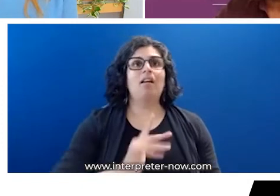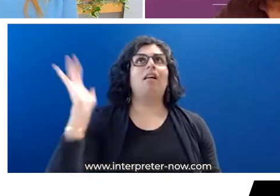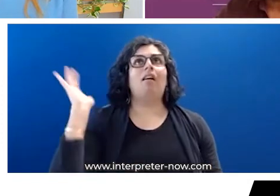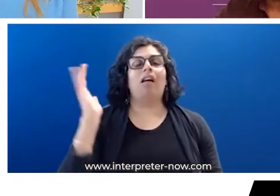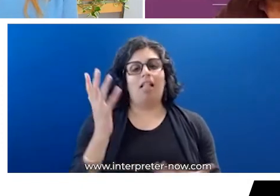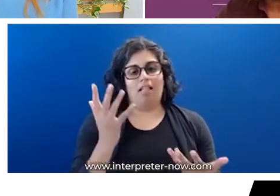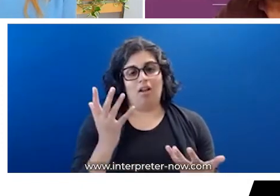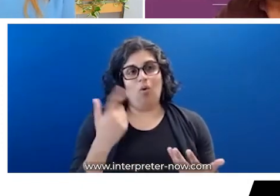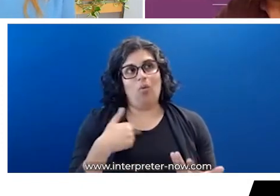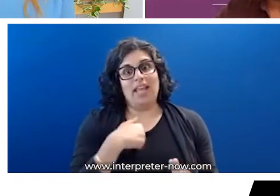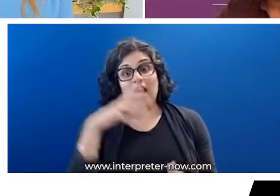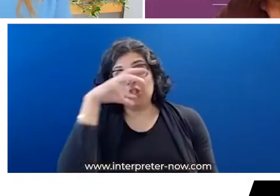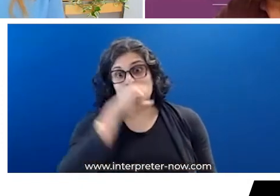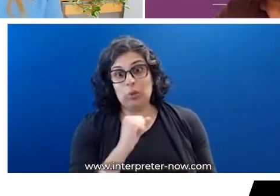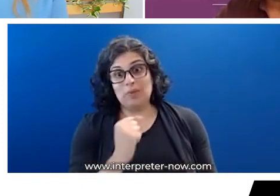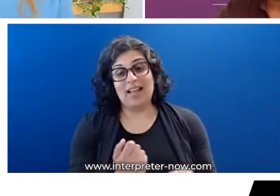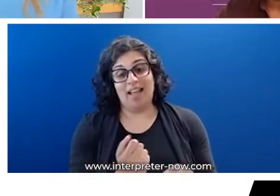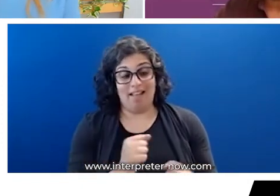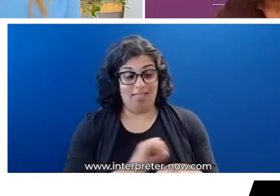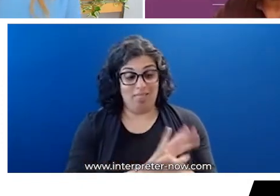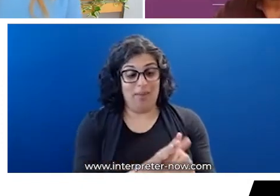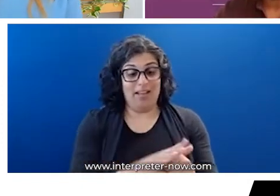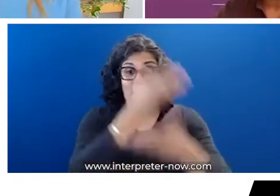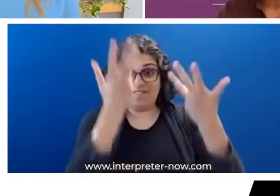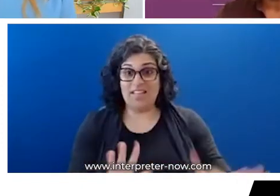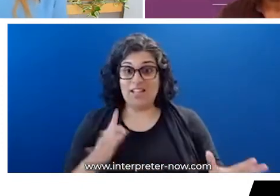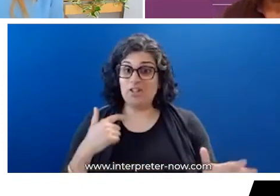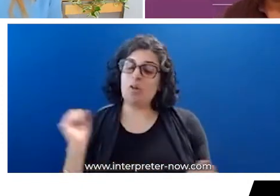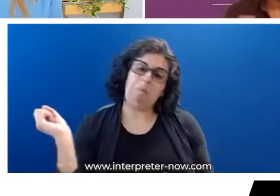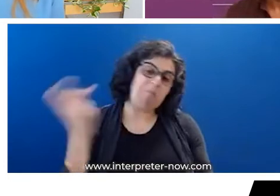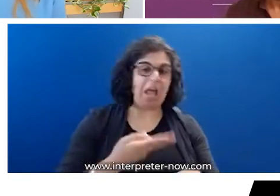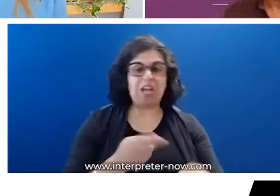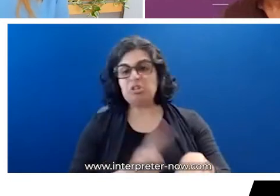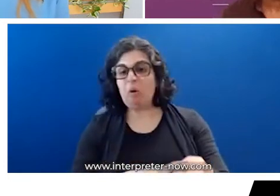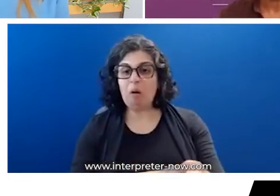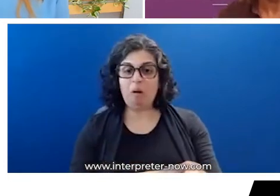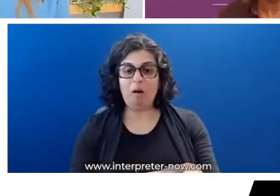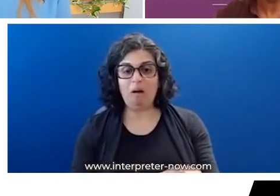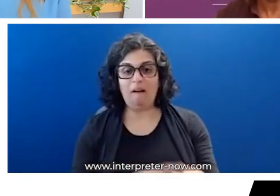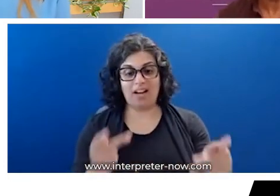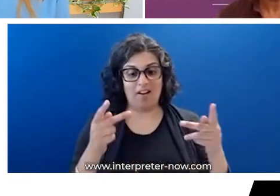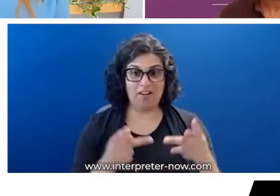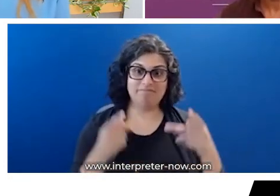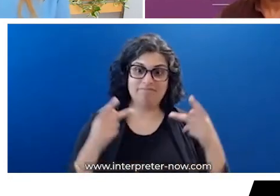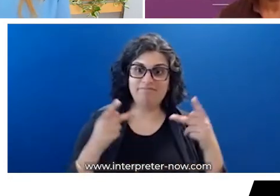go back to normal, right, and the pandemic would be behind us. And we would all just be back in our, you know, physical spaces interacting face to